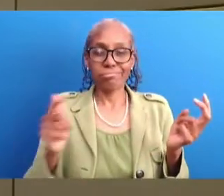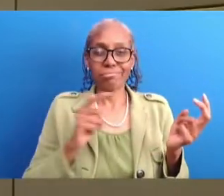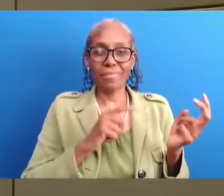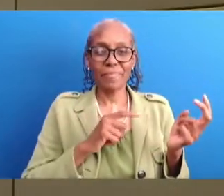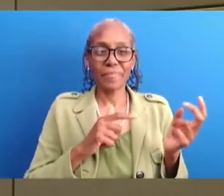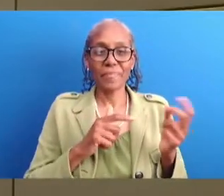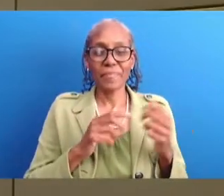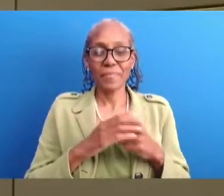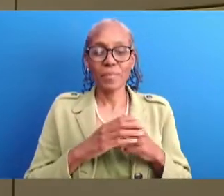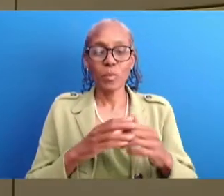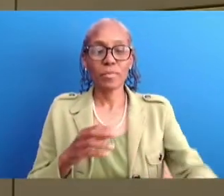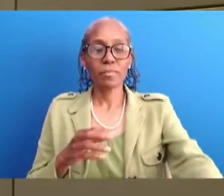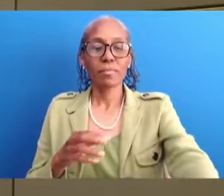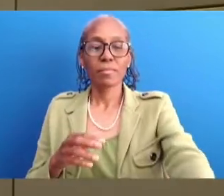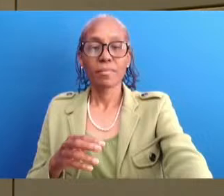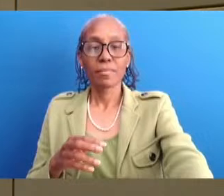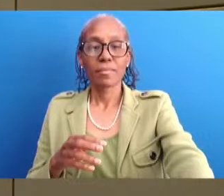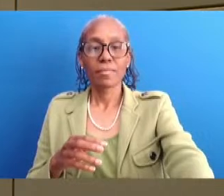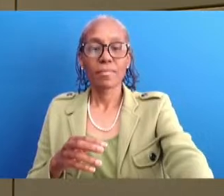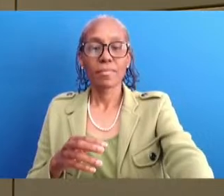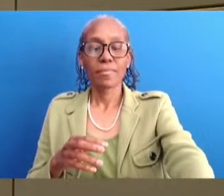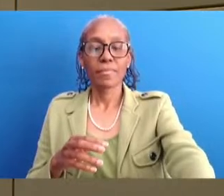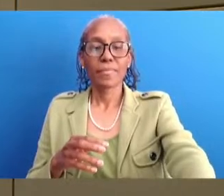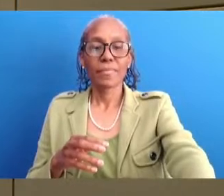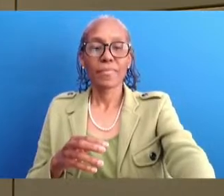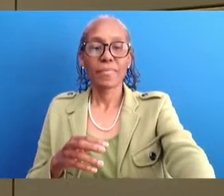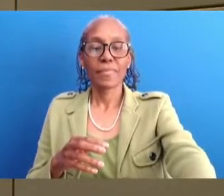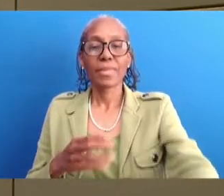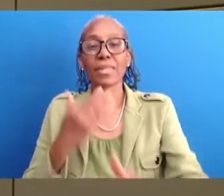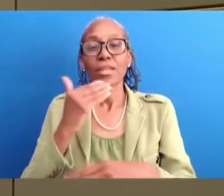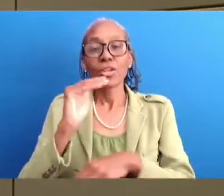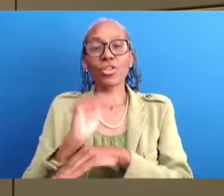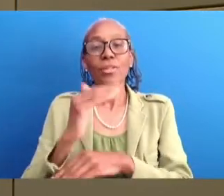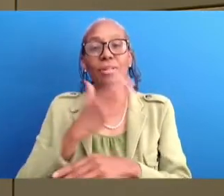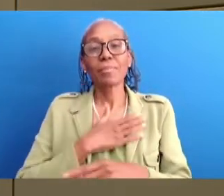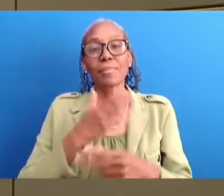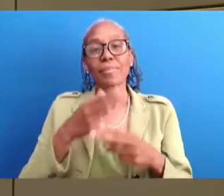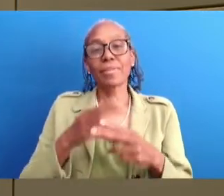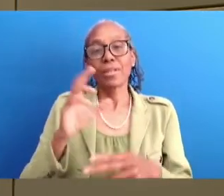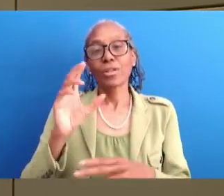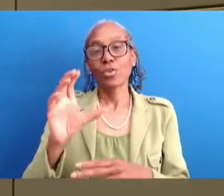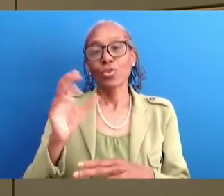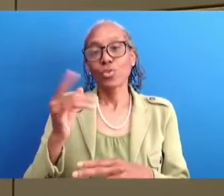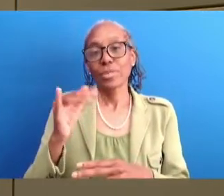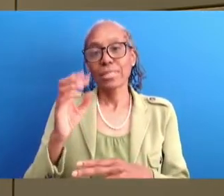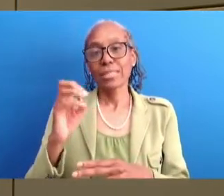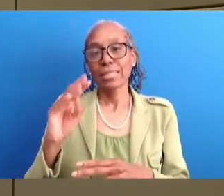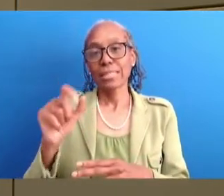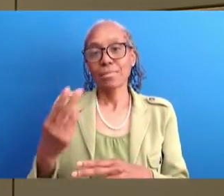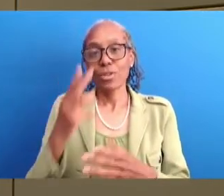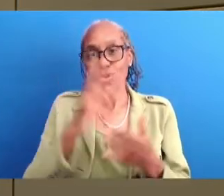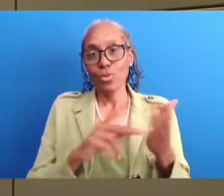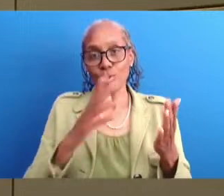AND WORK OUR WAY AROUND THE